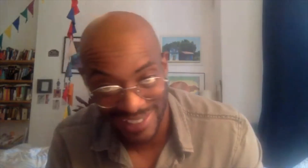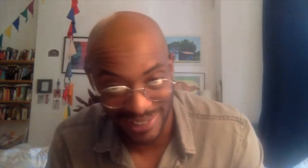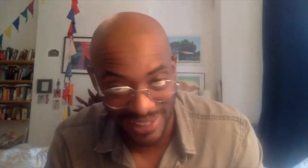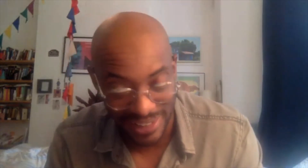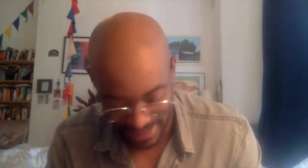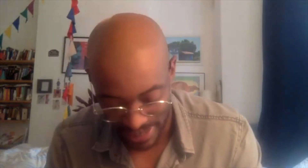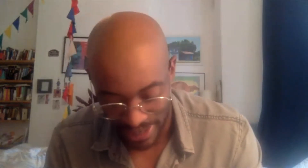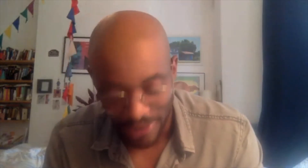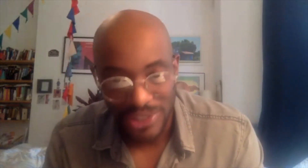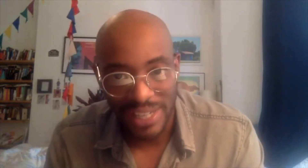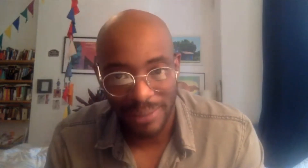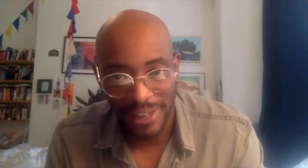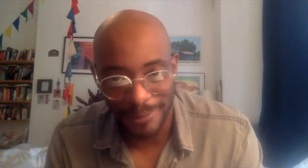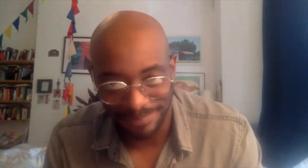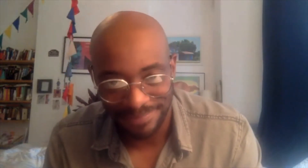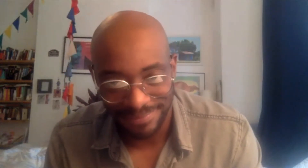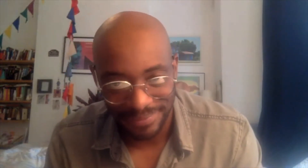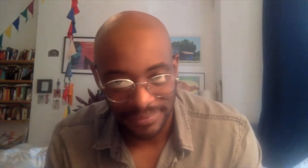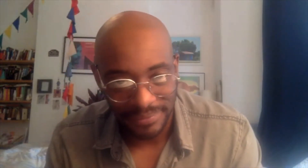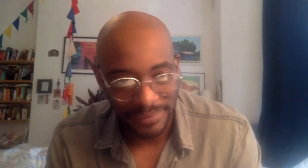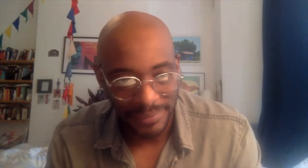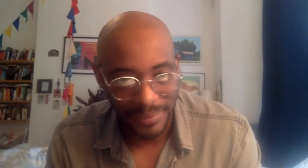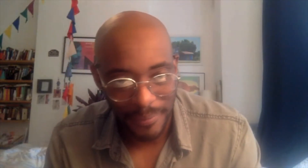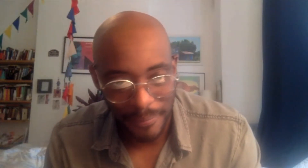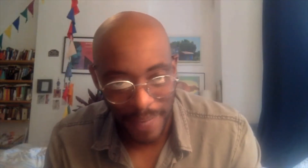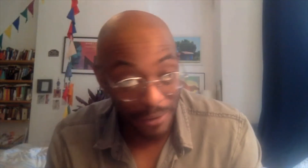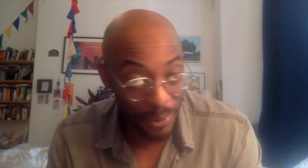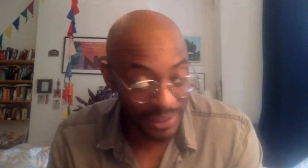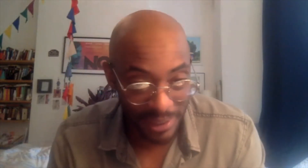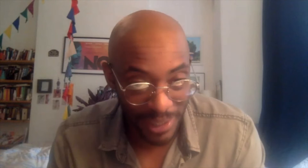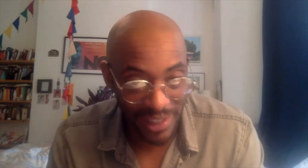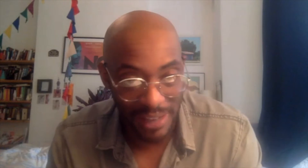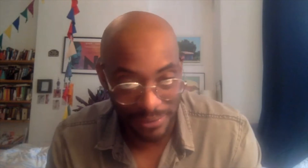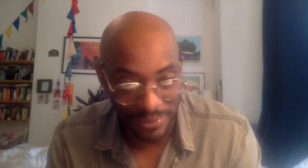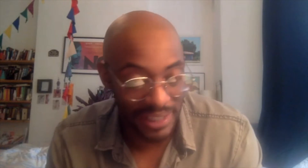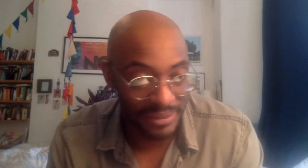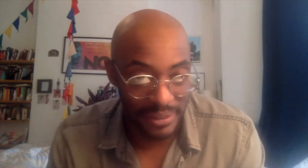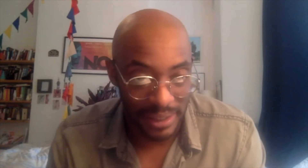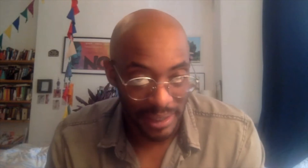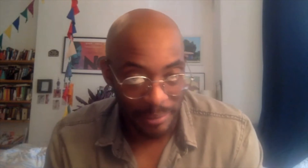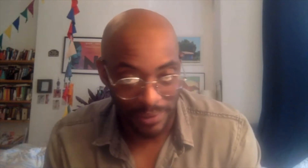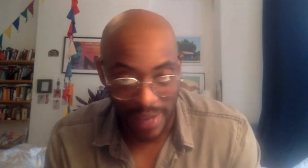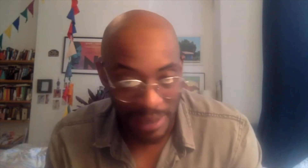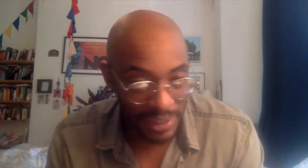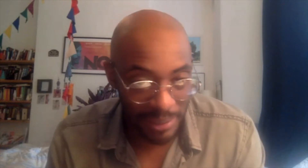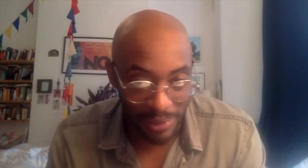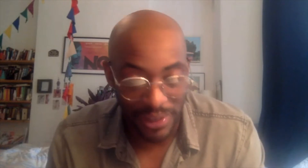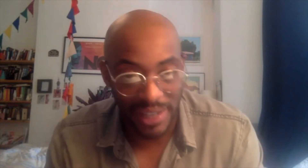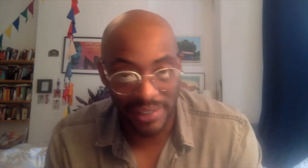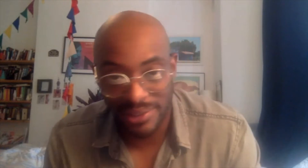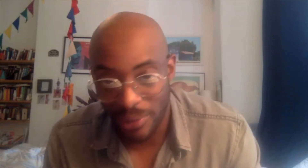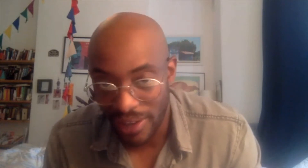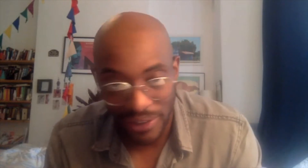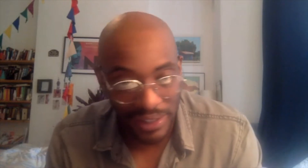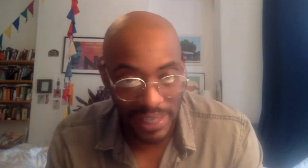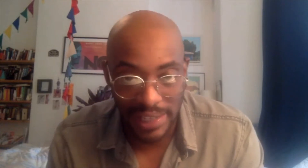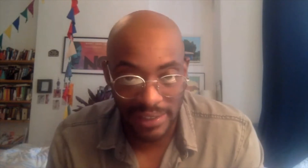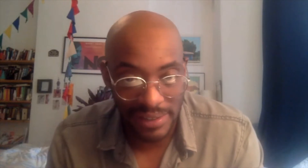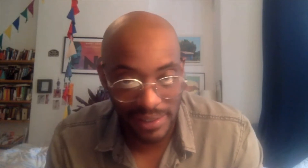and reject my own. Everyone in my life like my family, my friends, work colleagues -